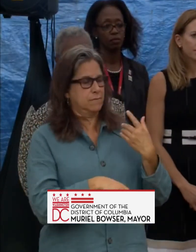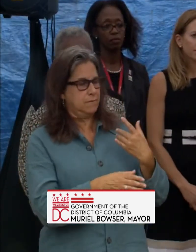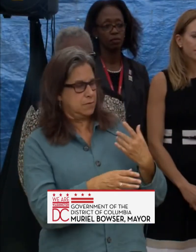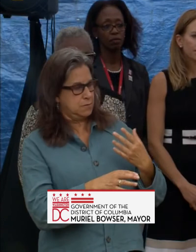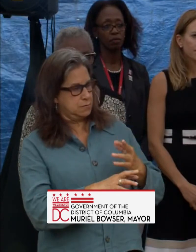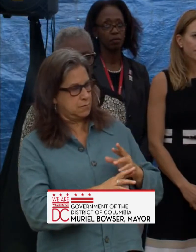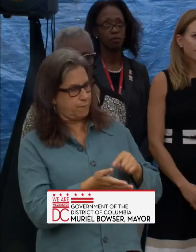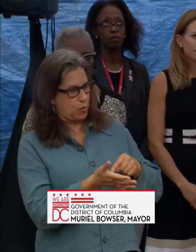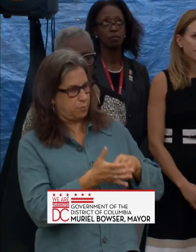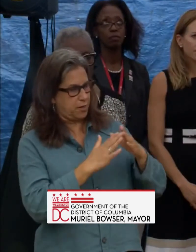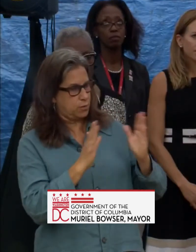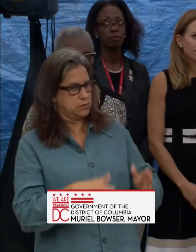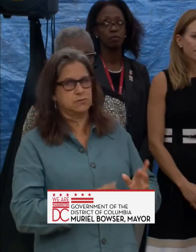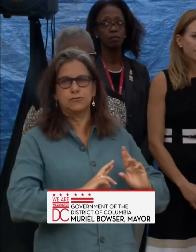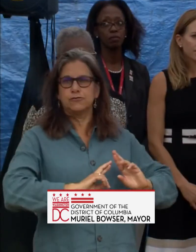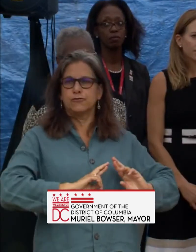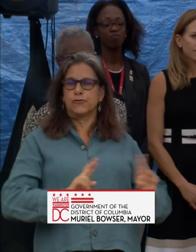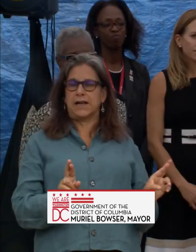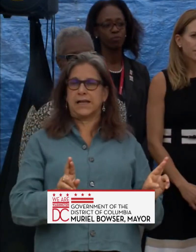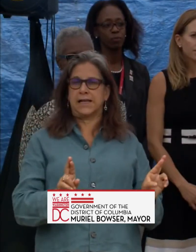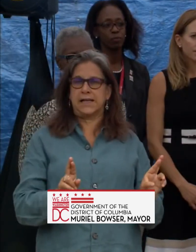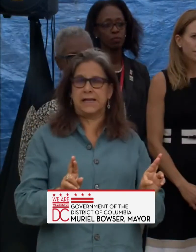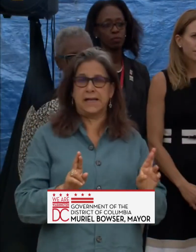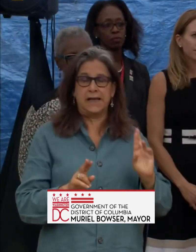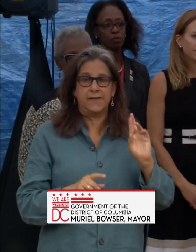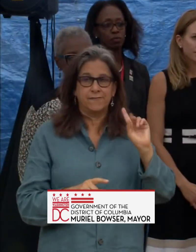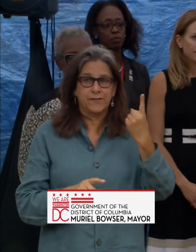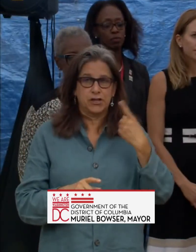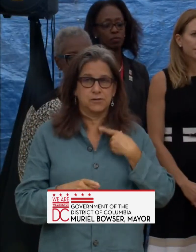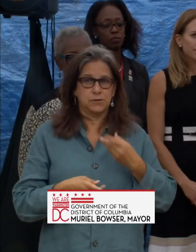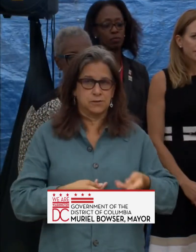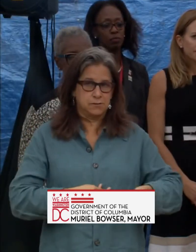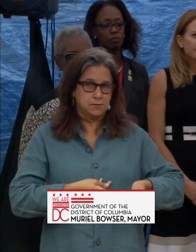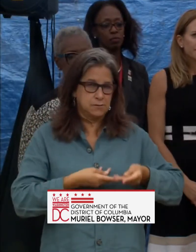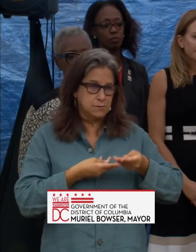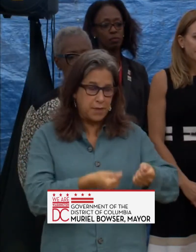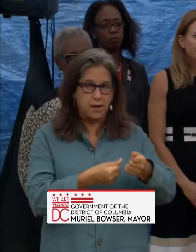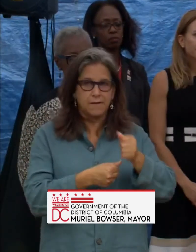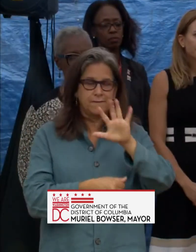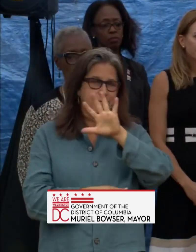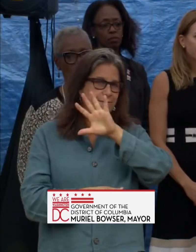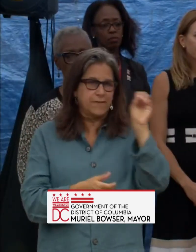OUR HOUSING PRODUCTION TRUST FUND. WE DOUBLED THAT TO $100 MILLION AND WE HAVE BEEN ABLE TO